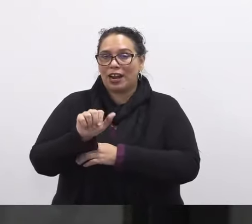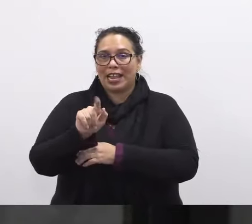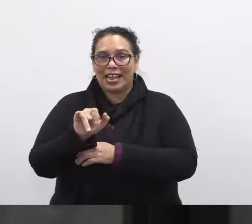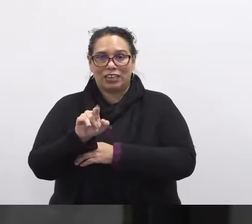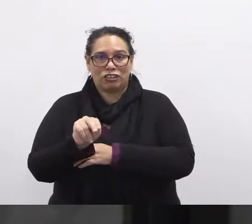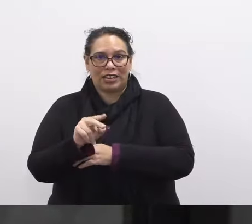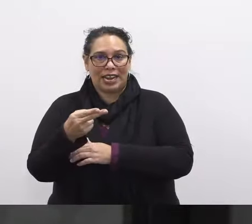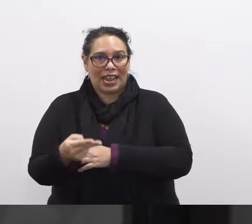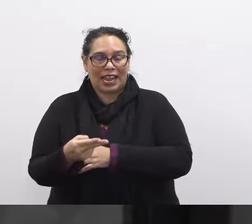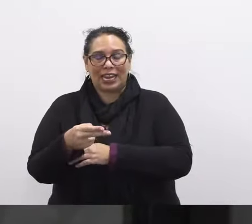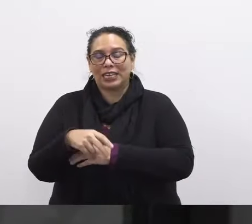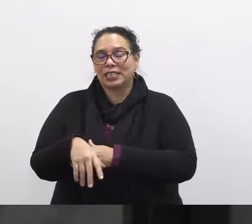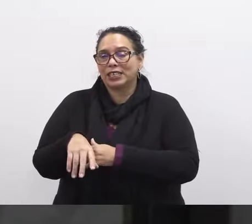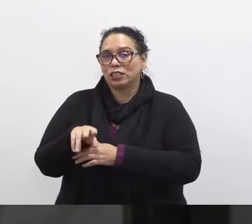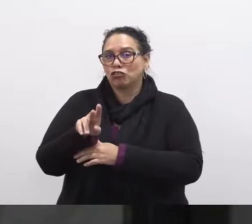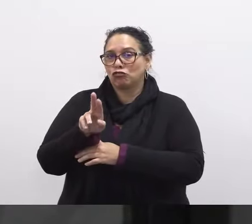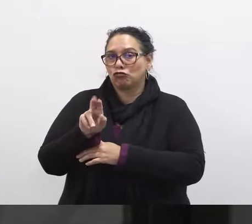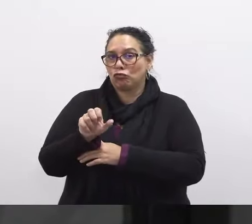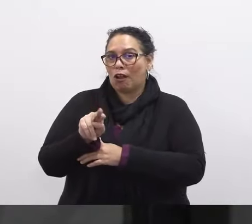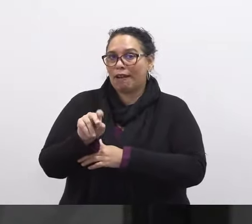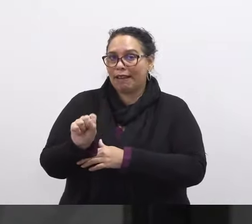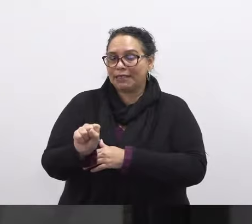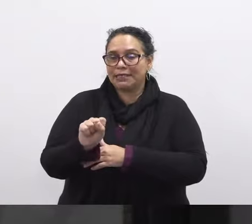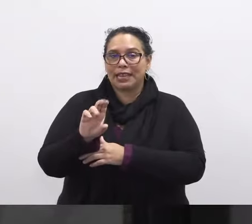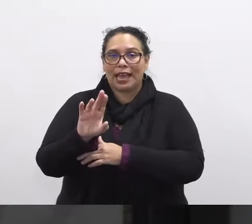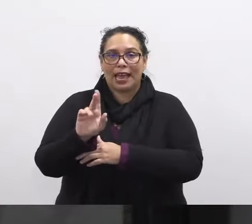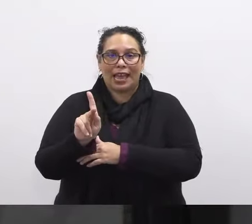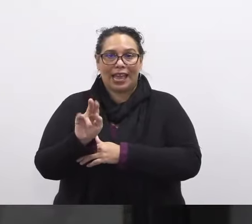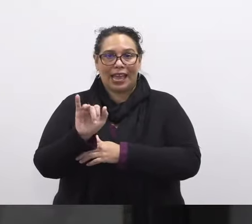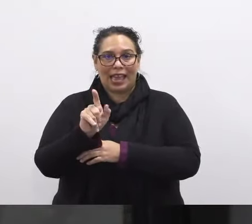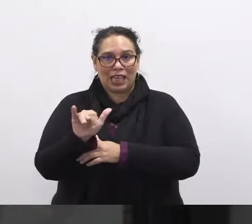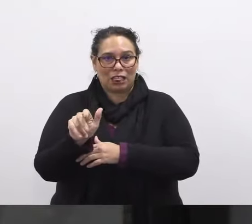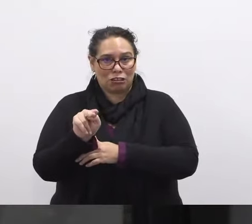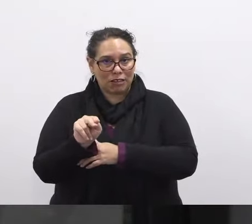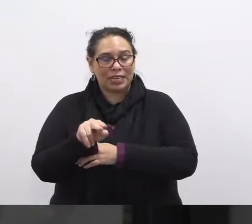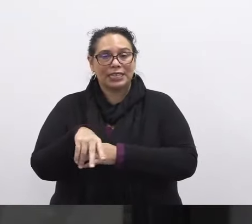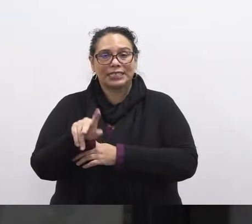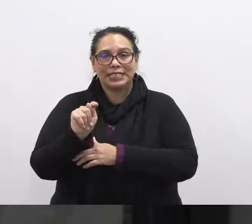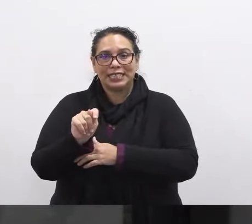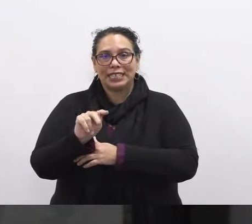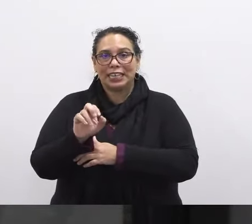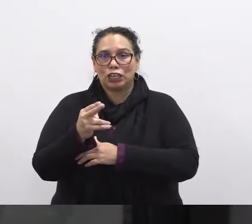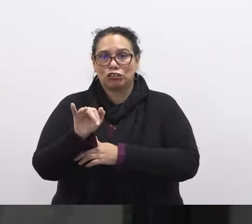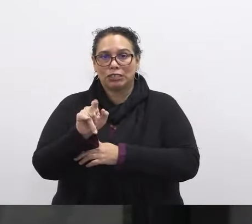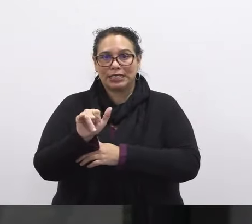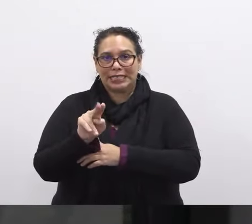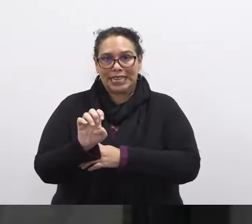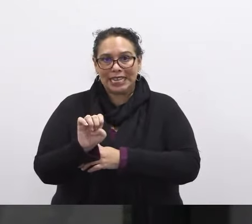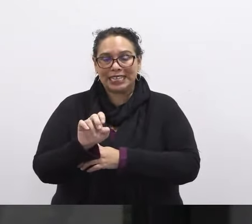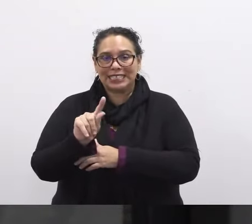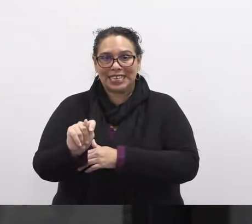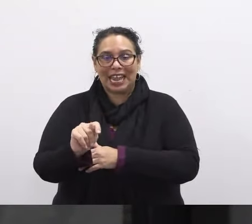Brone S, Catherine T and Christine T. Thank you for listening. Thank you.